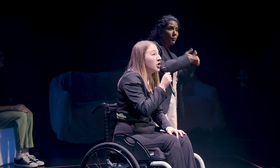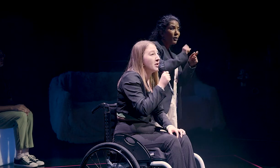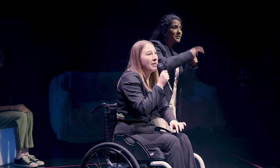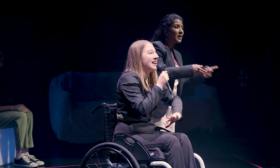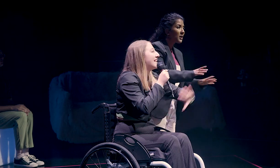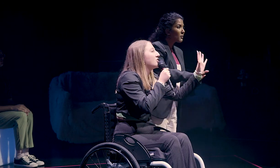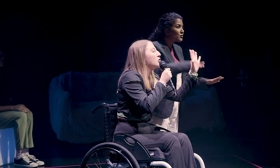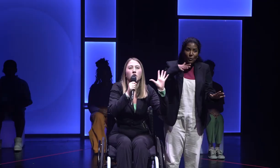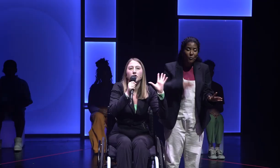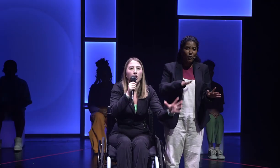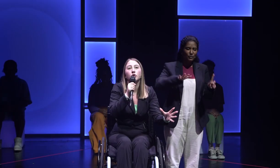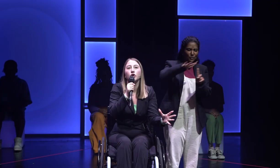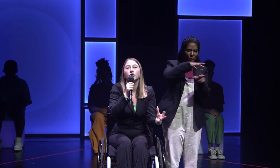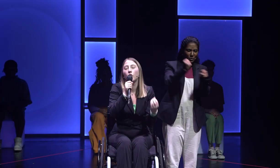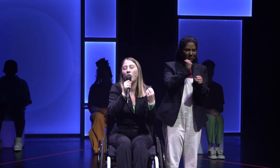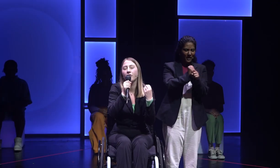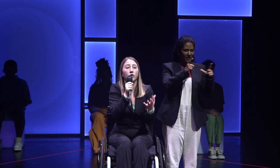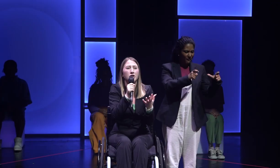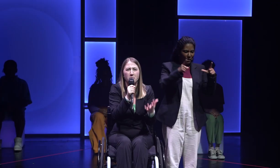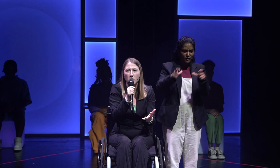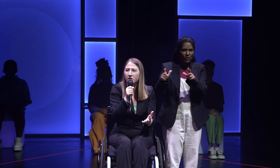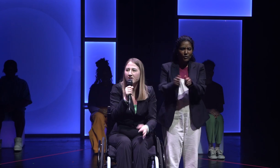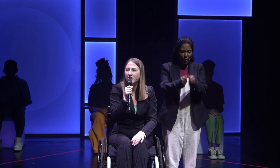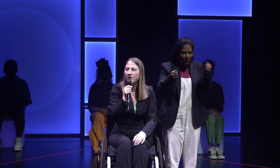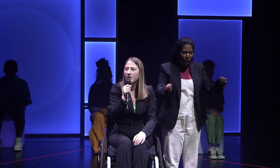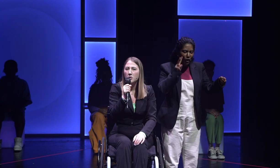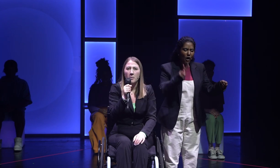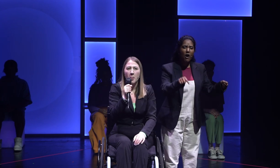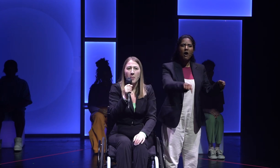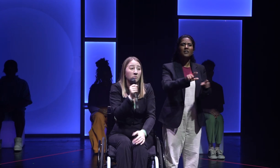want to be plastered on your socials or on the front of your brochures.